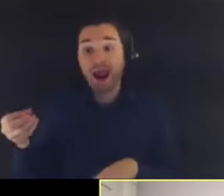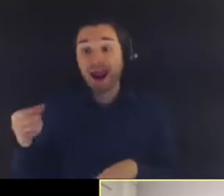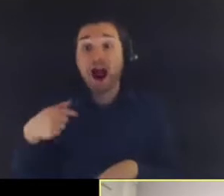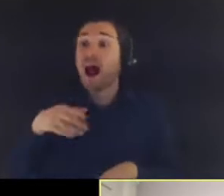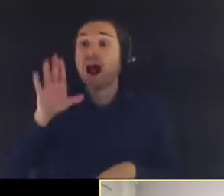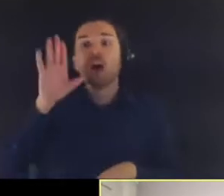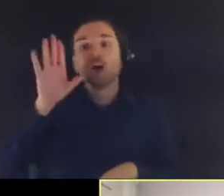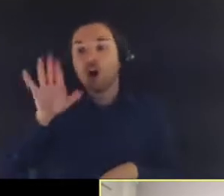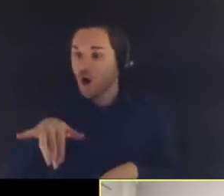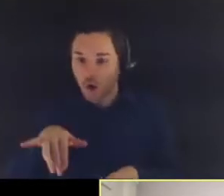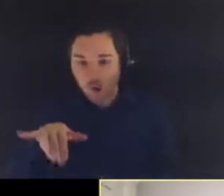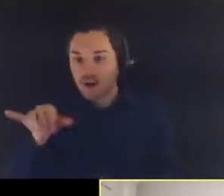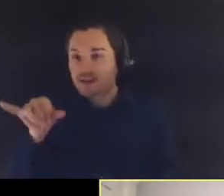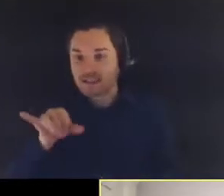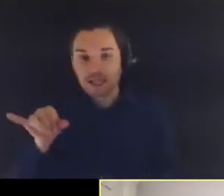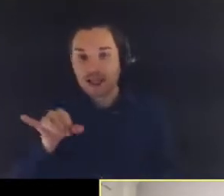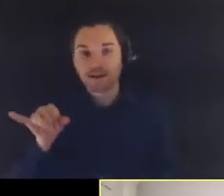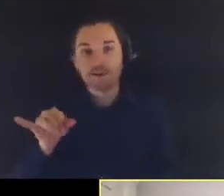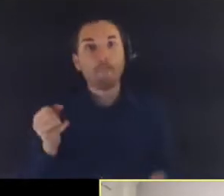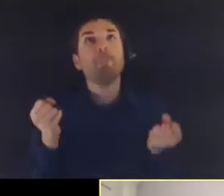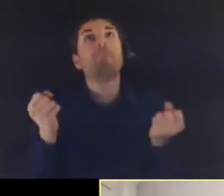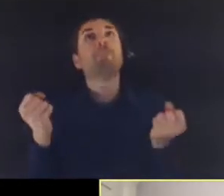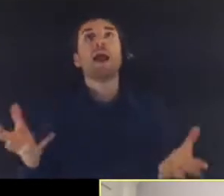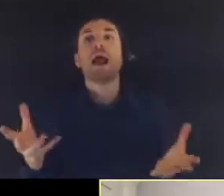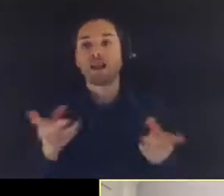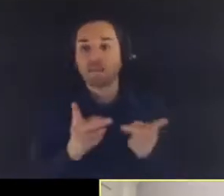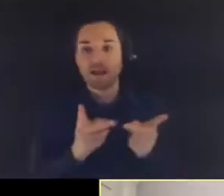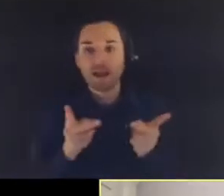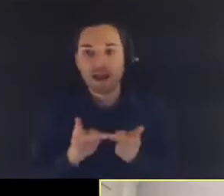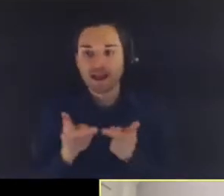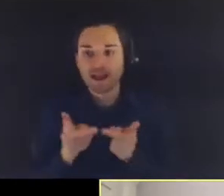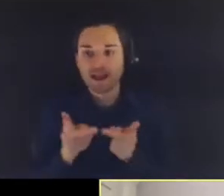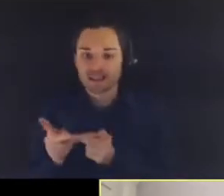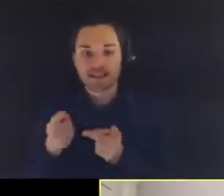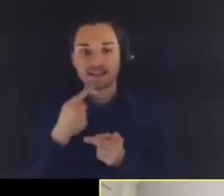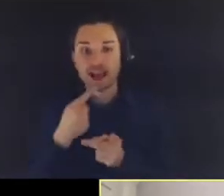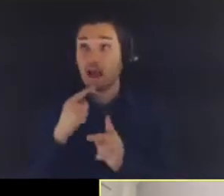that the response will not be considered as part of your application and that the people